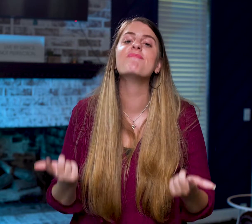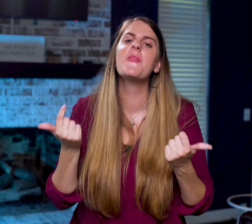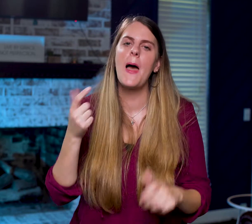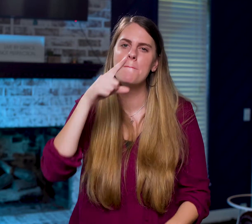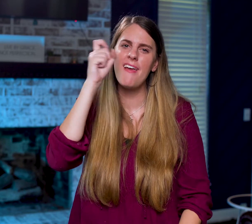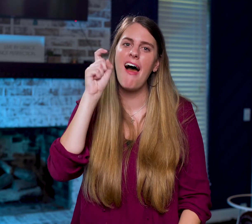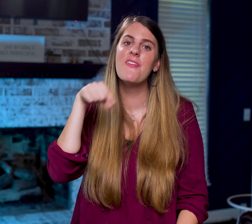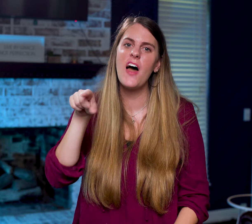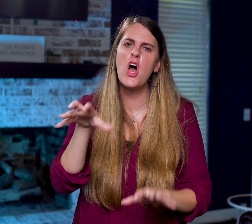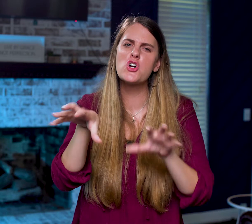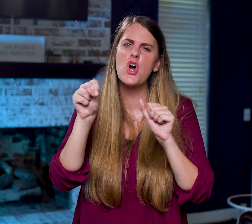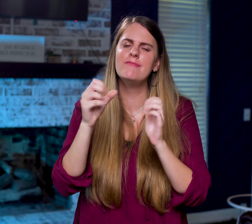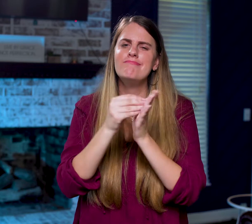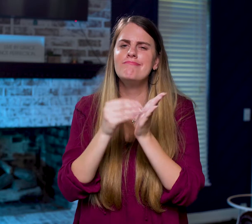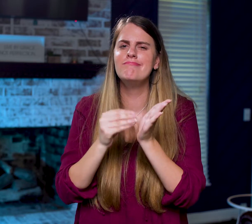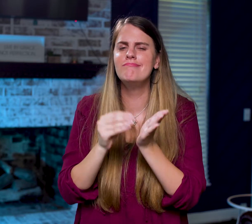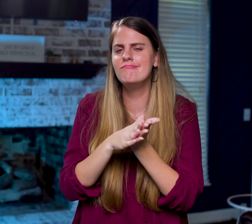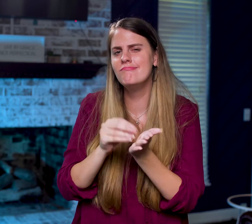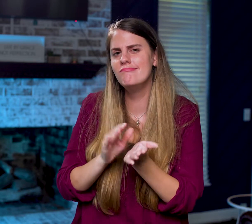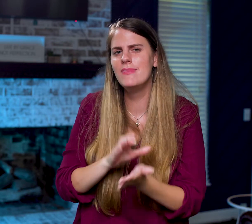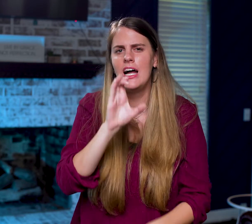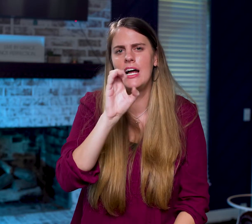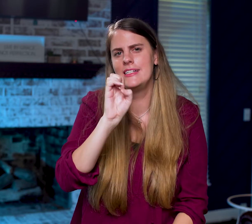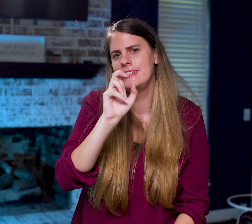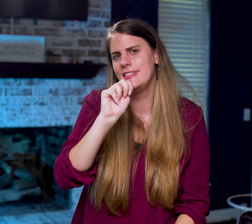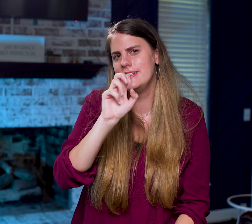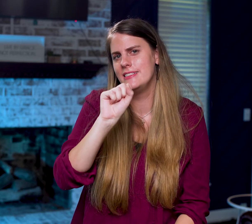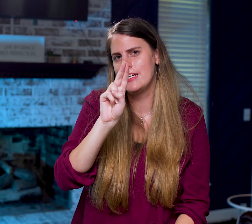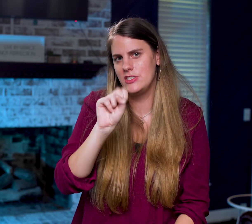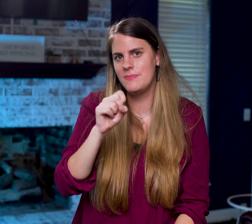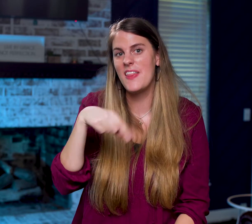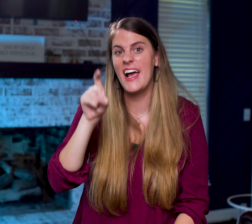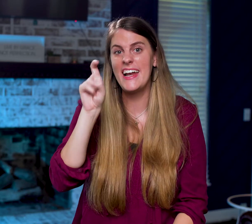Then, because they took a census,